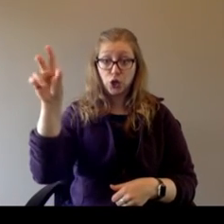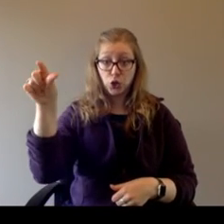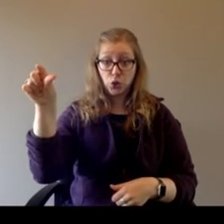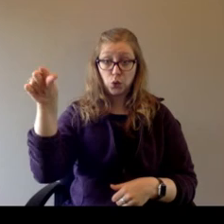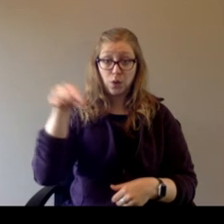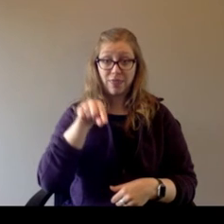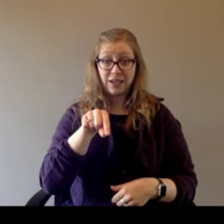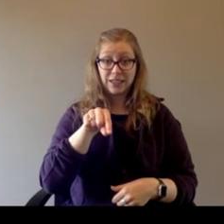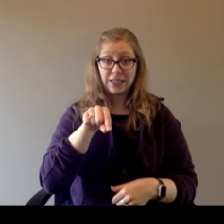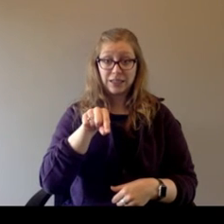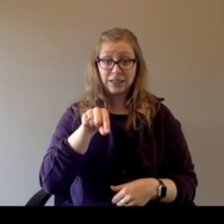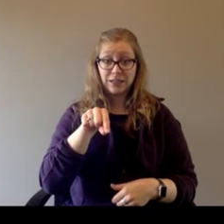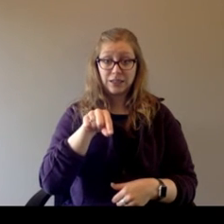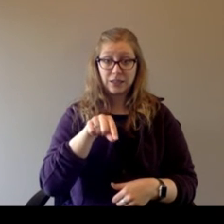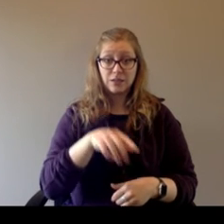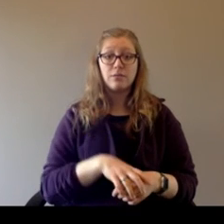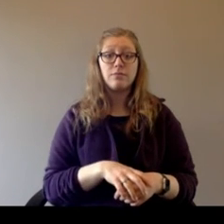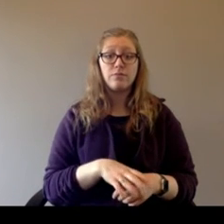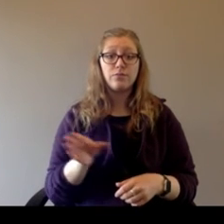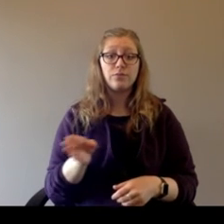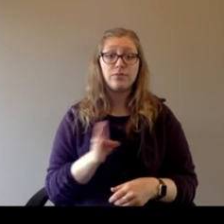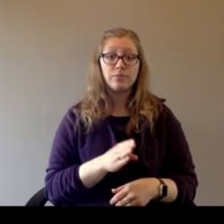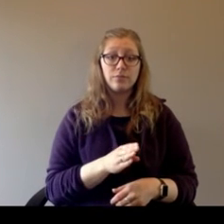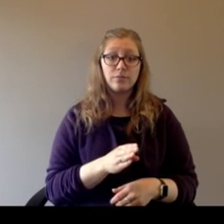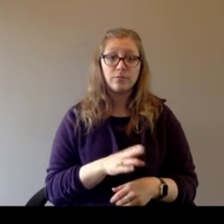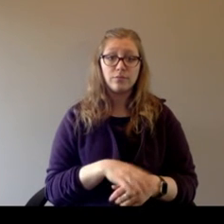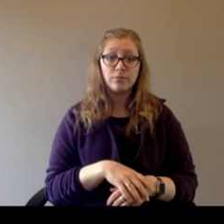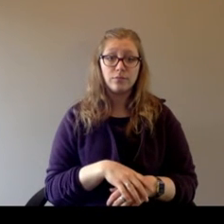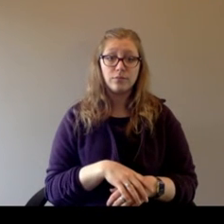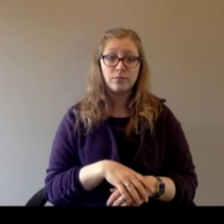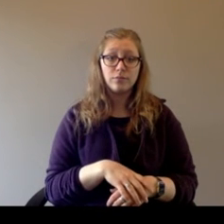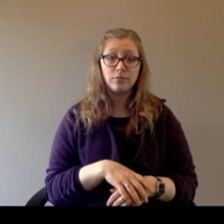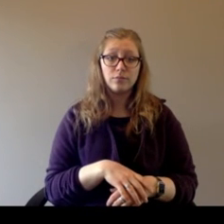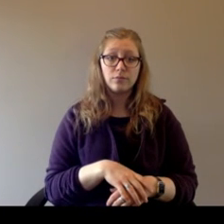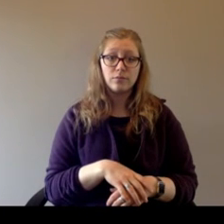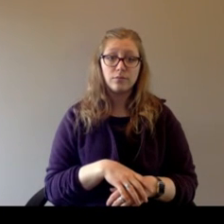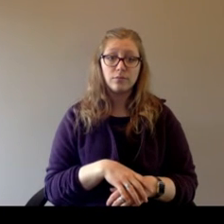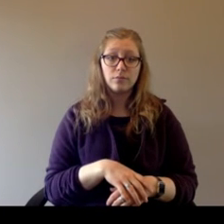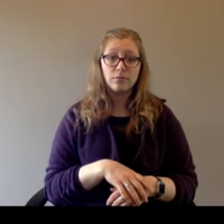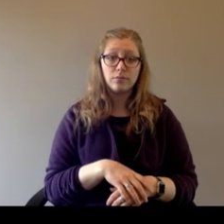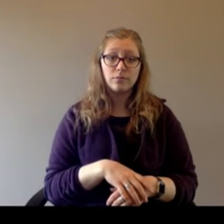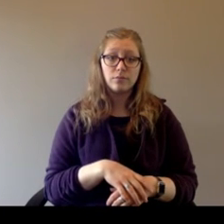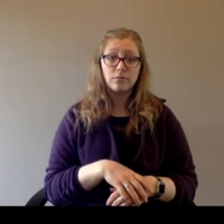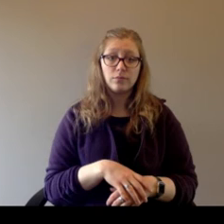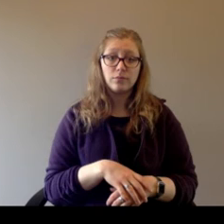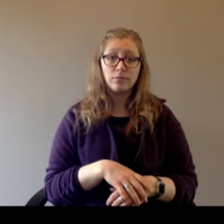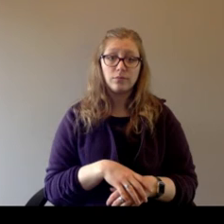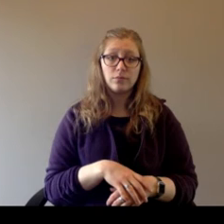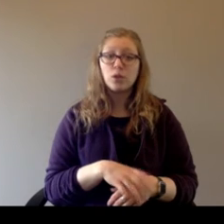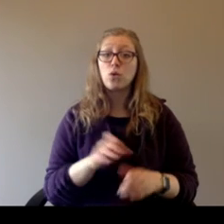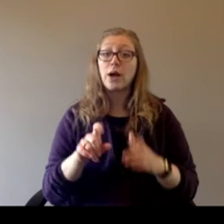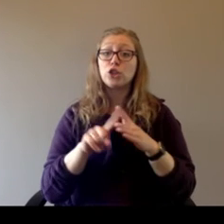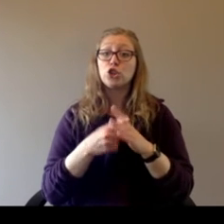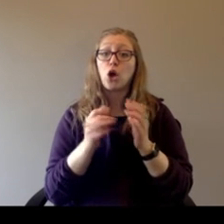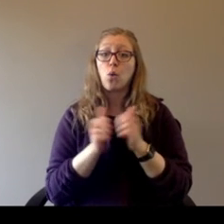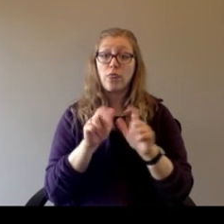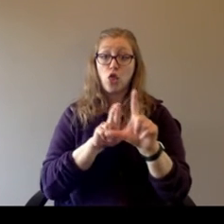So I'm going to start with the right angle MRN. Why is that true? Because vertical angles